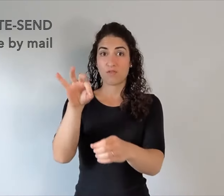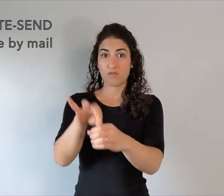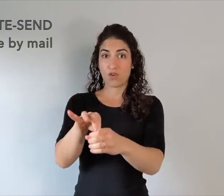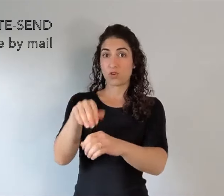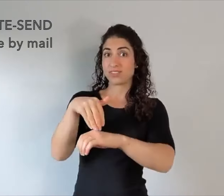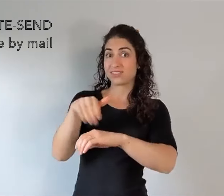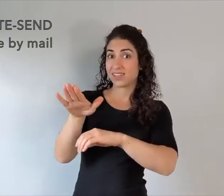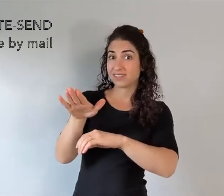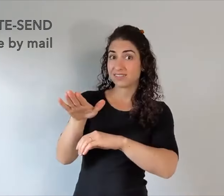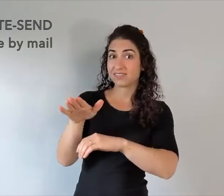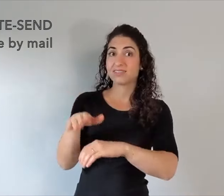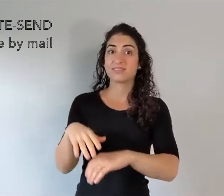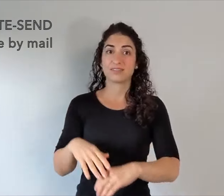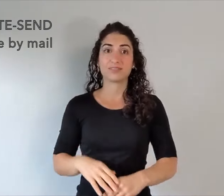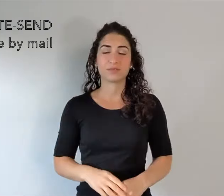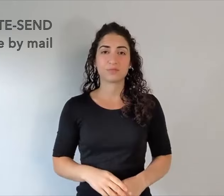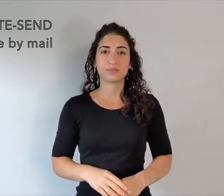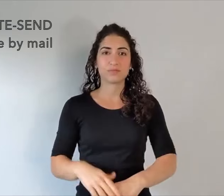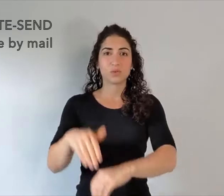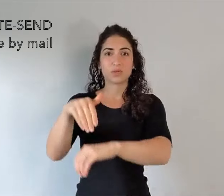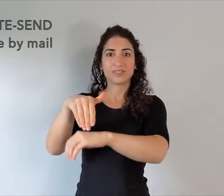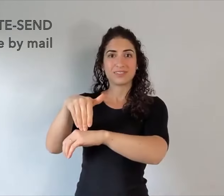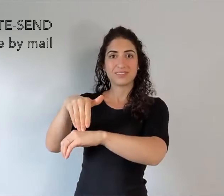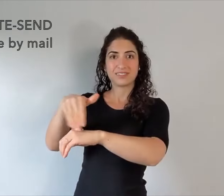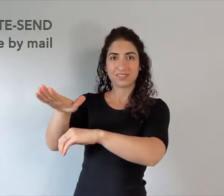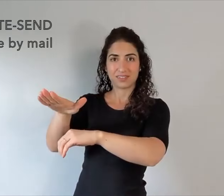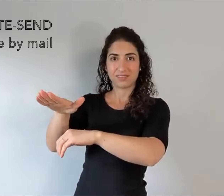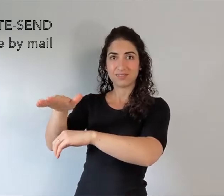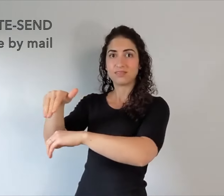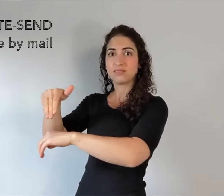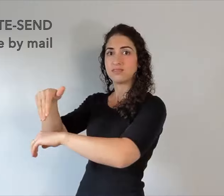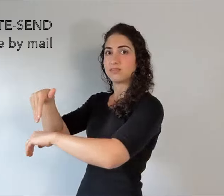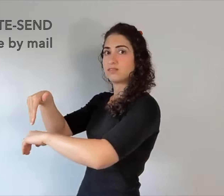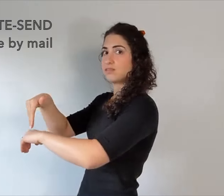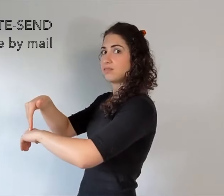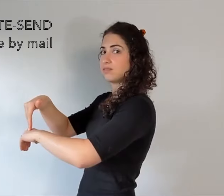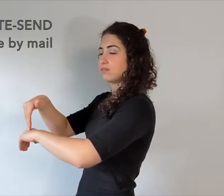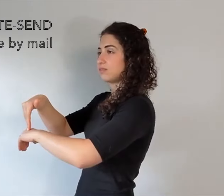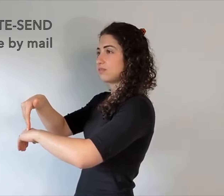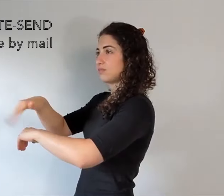VOTE SEND -- so you send,